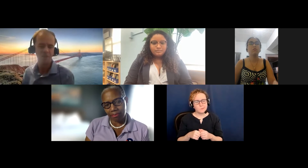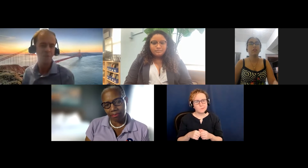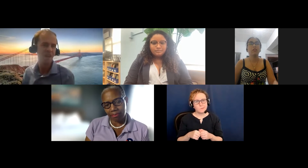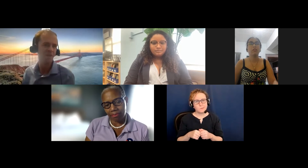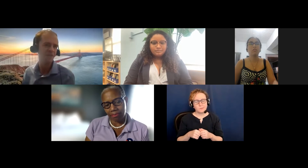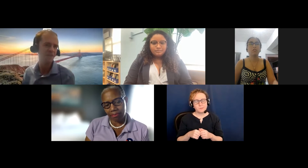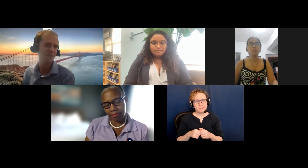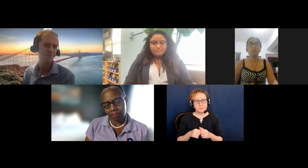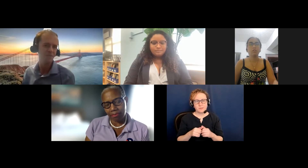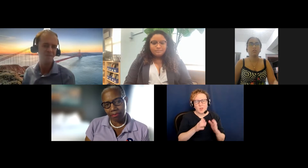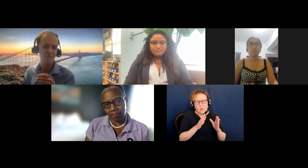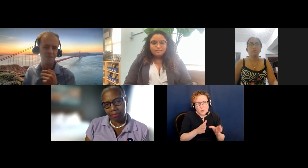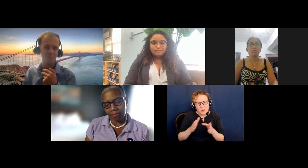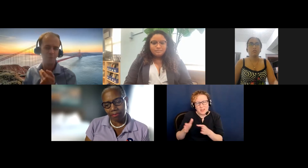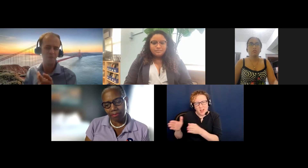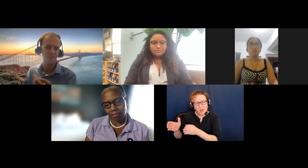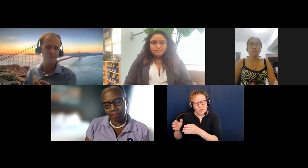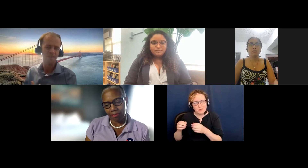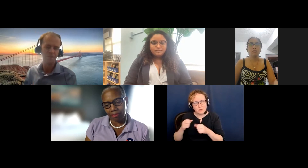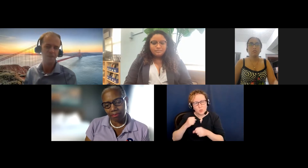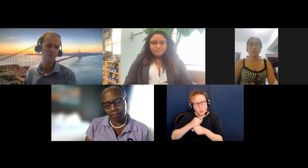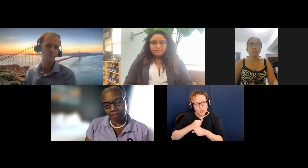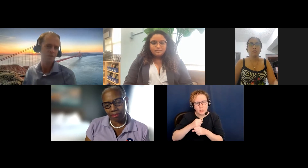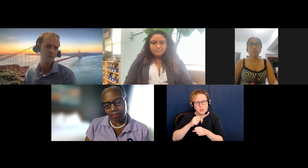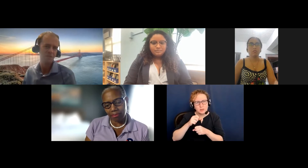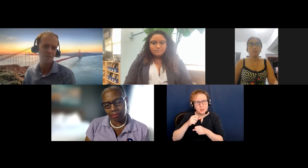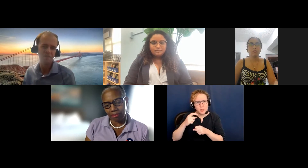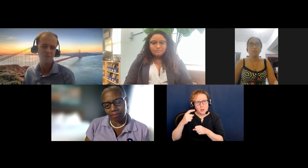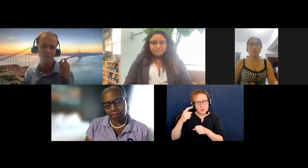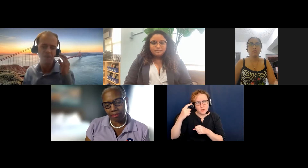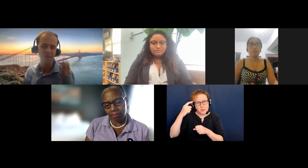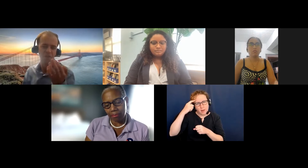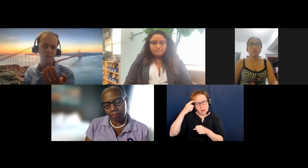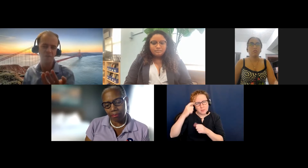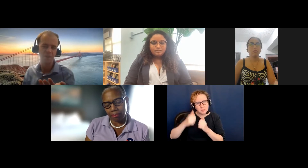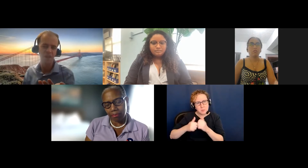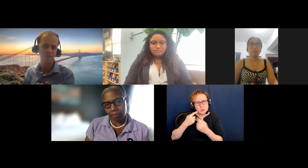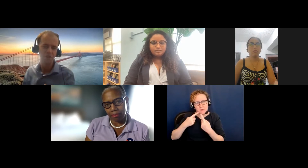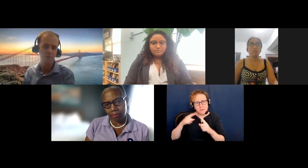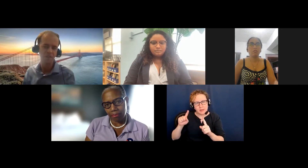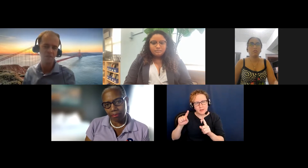sorting out the work that you thought you could do most effectively. Now that you are back in